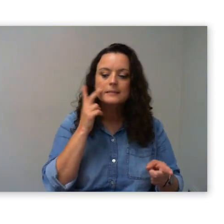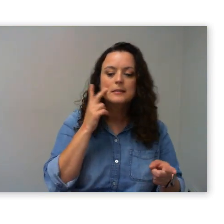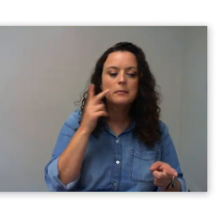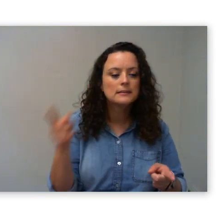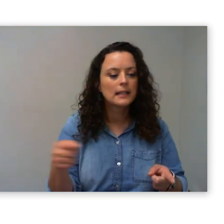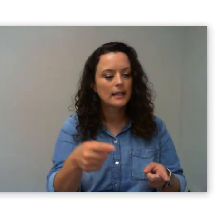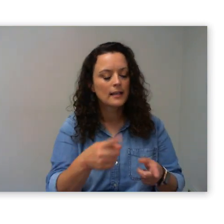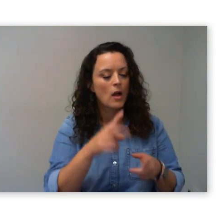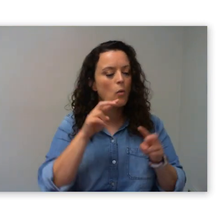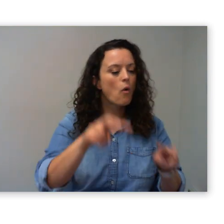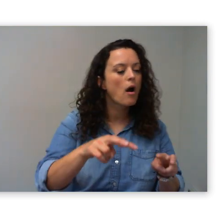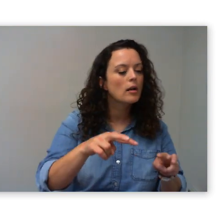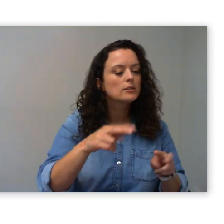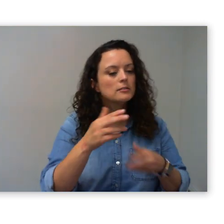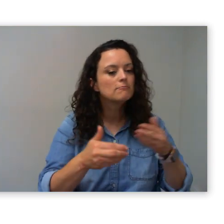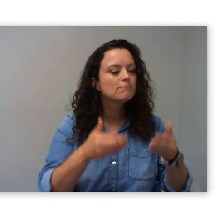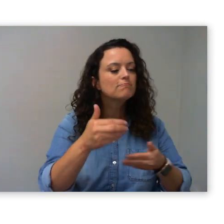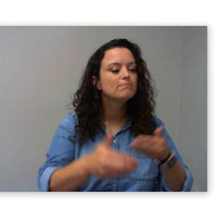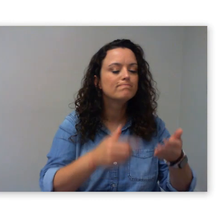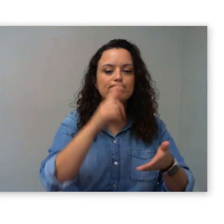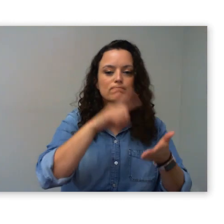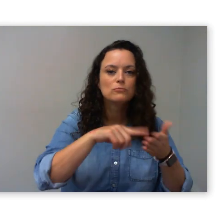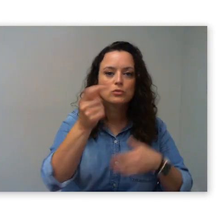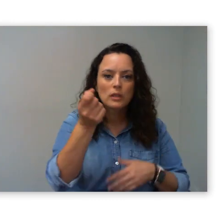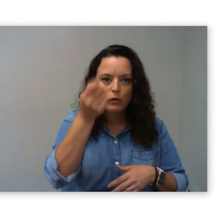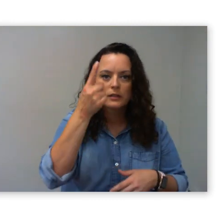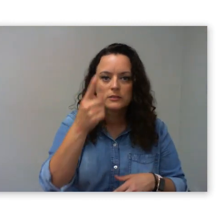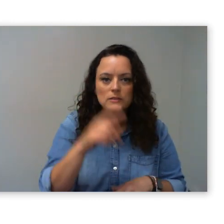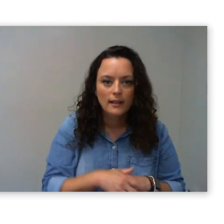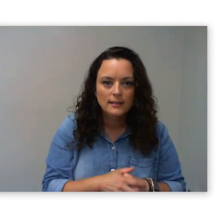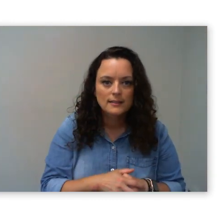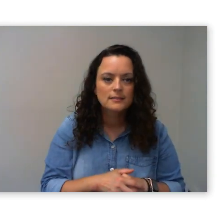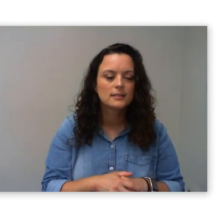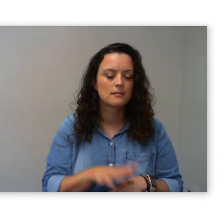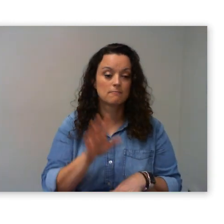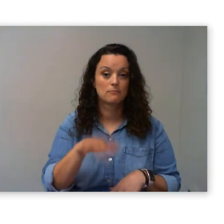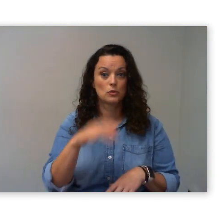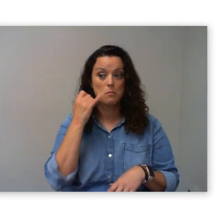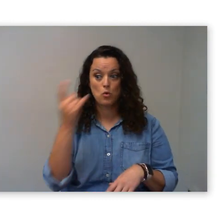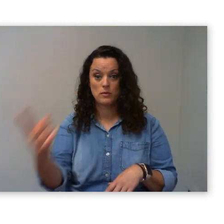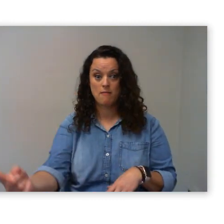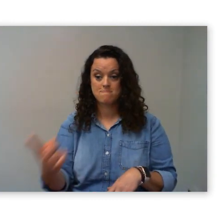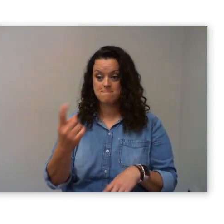together so you can check for understanding if they're asking you a question or asking you